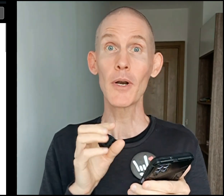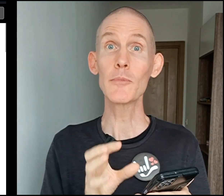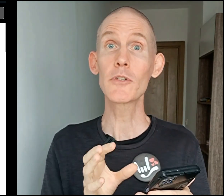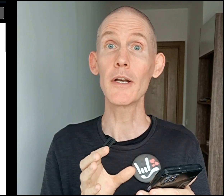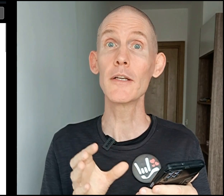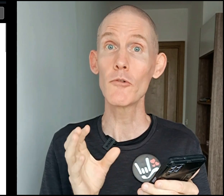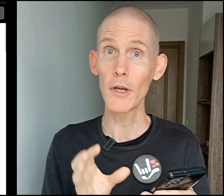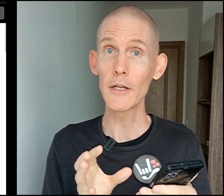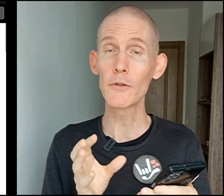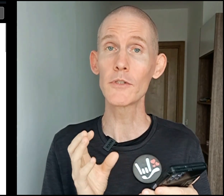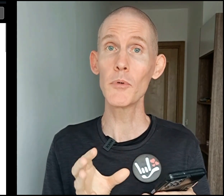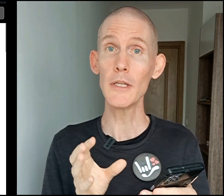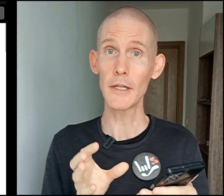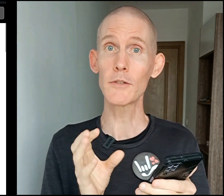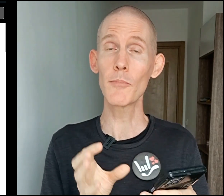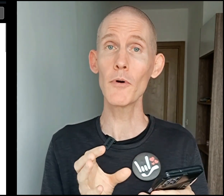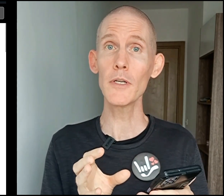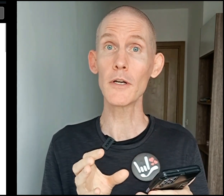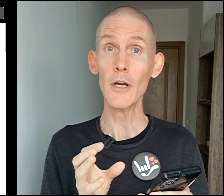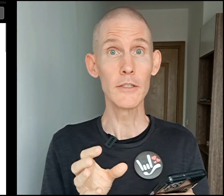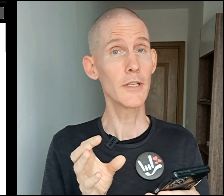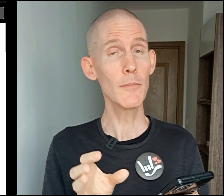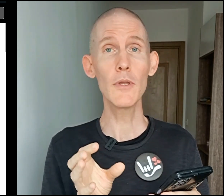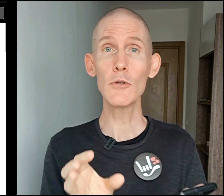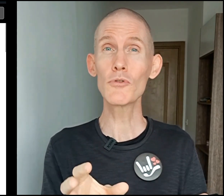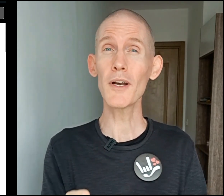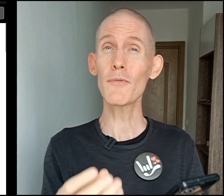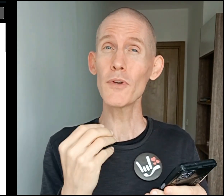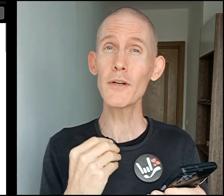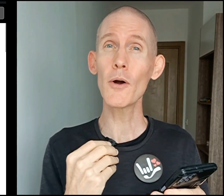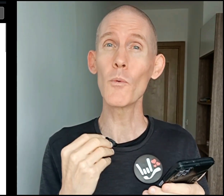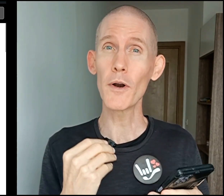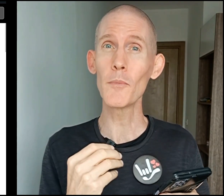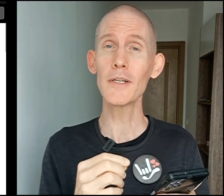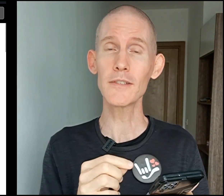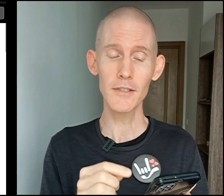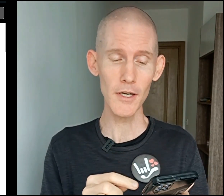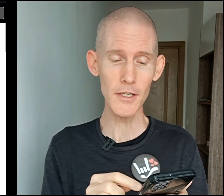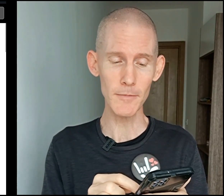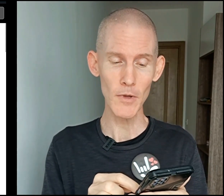but I'm signing at regular speed, that's the point here same thing, you try to figure out what am I signing